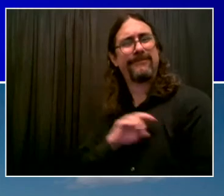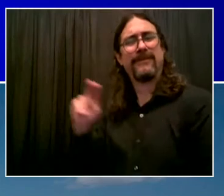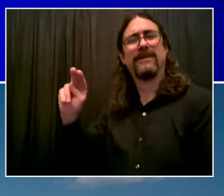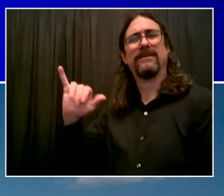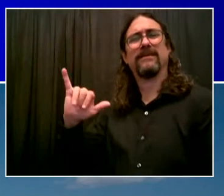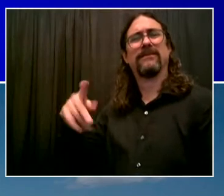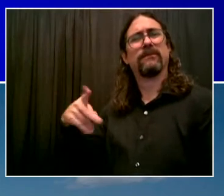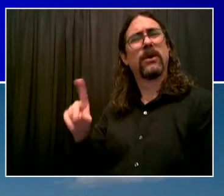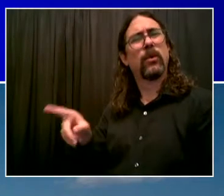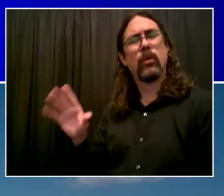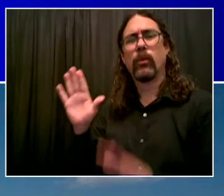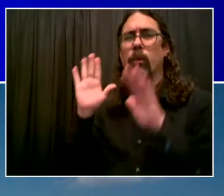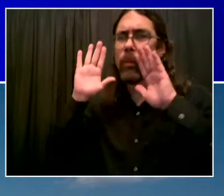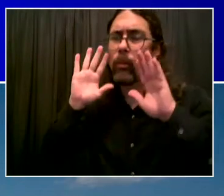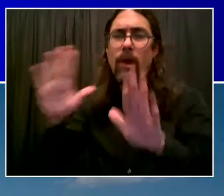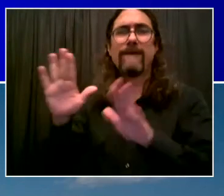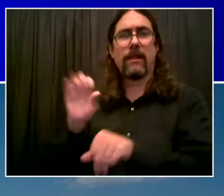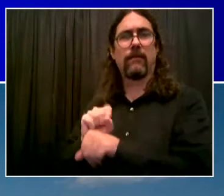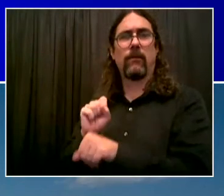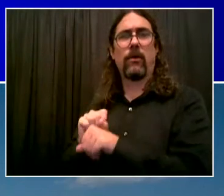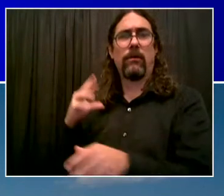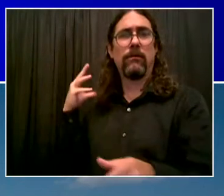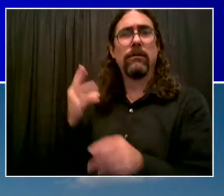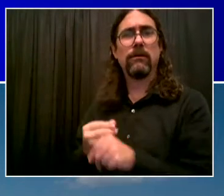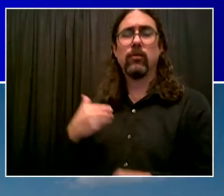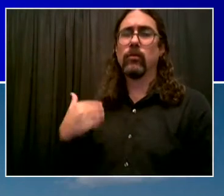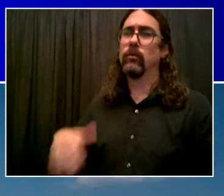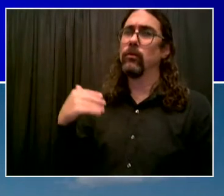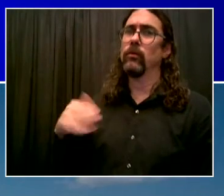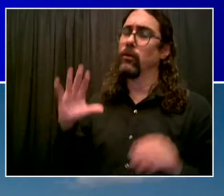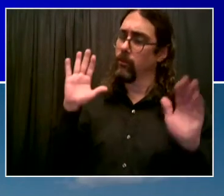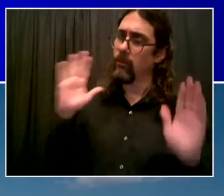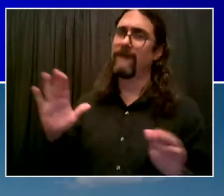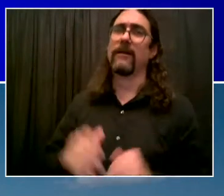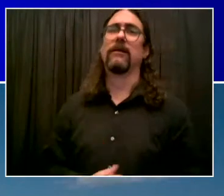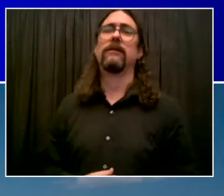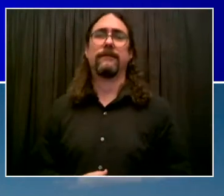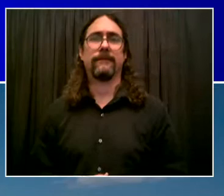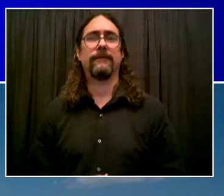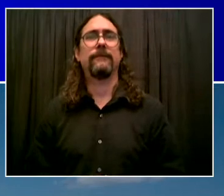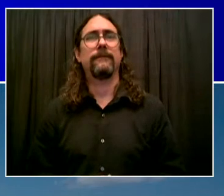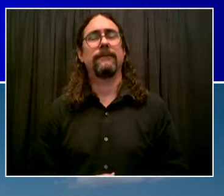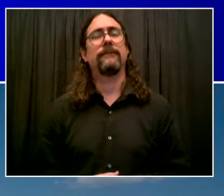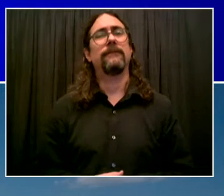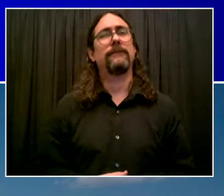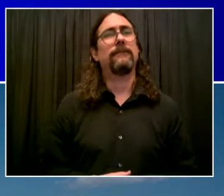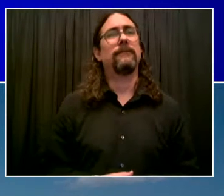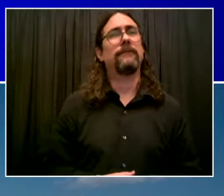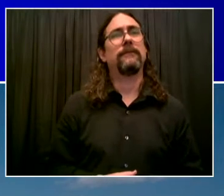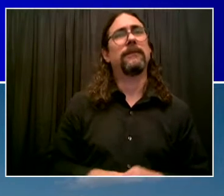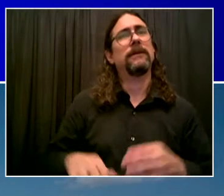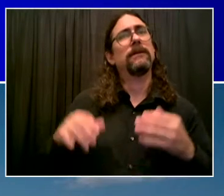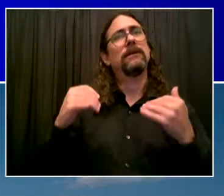ABOUT THAT IN DETAIL AND GOING VEOR THE FACTS FOR THE SUMMER WITH AUGUST IN PARTICULAR WITH THE